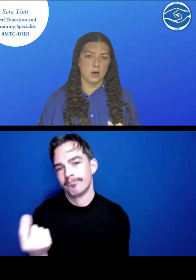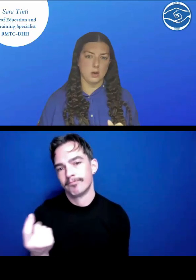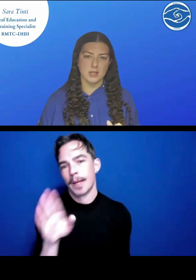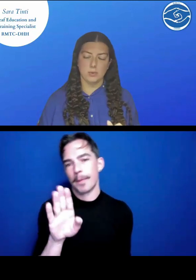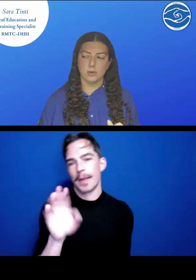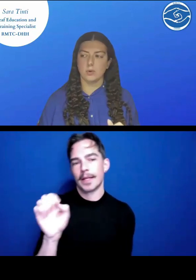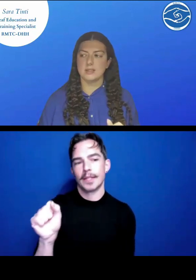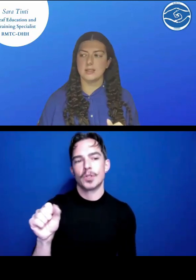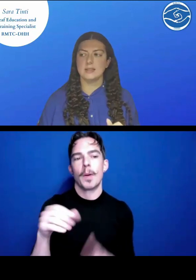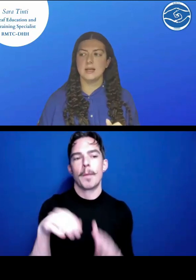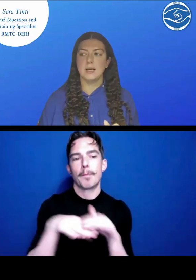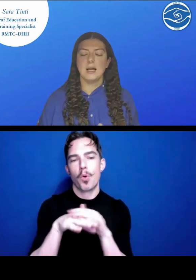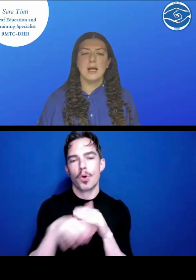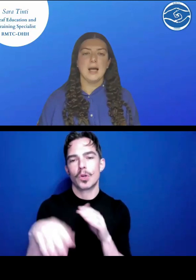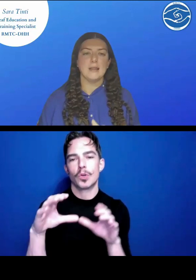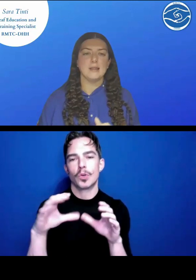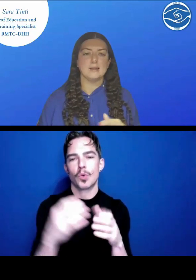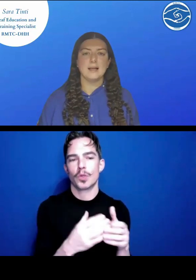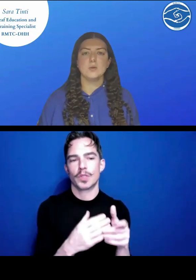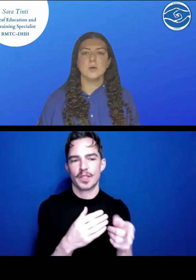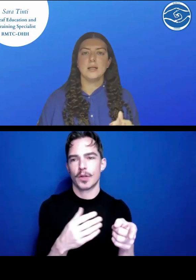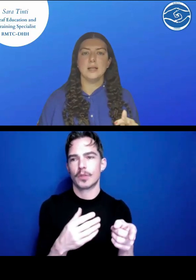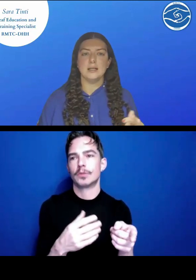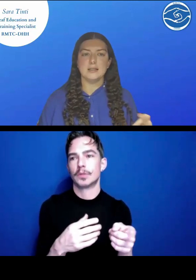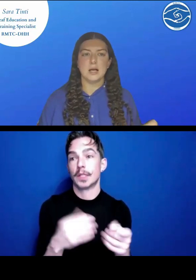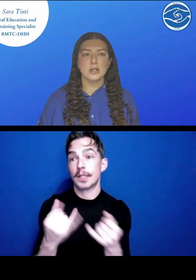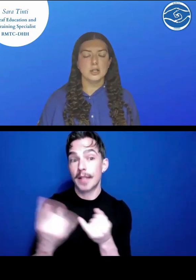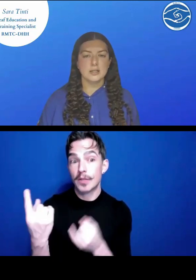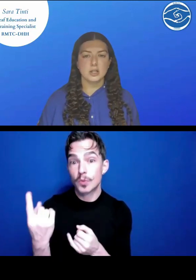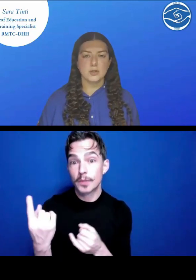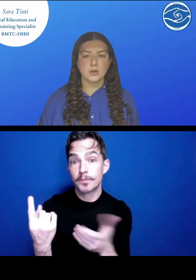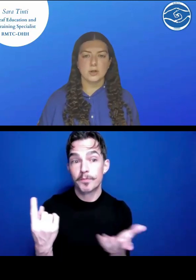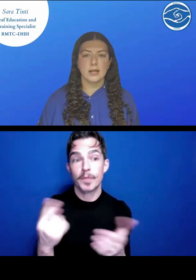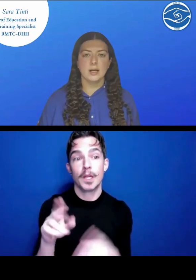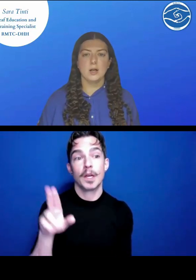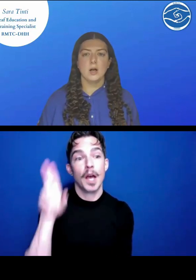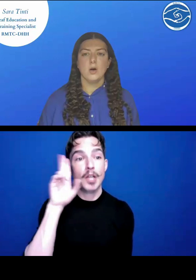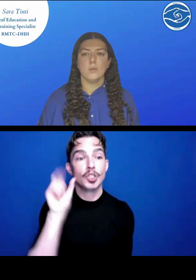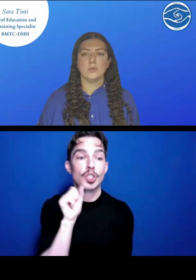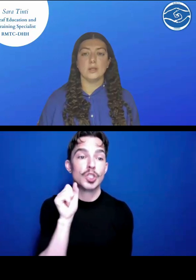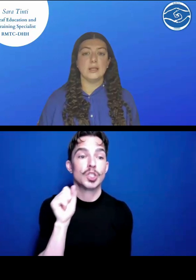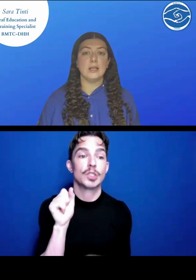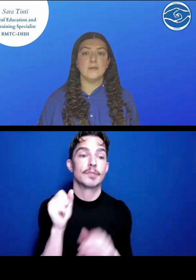These are all BEESS portal courses. And then the last one is Usher syndrome screening which really